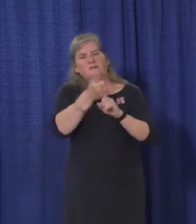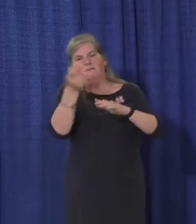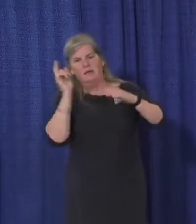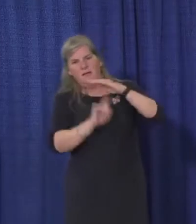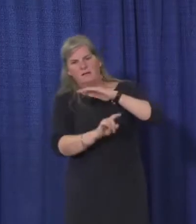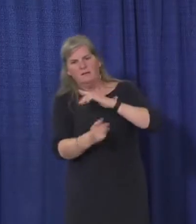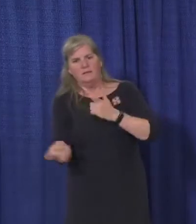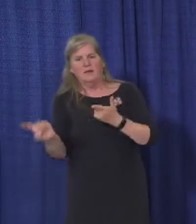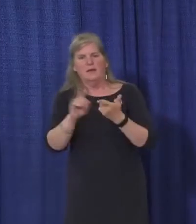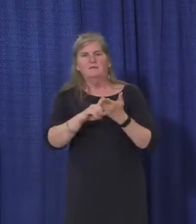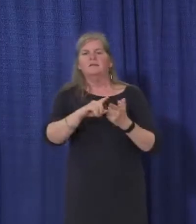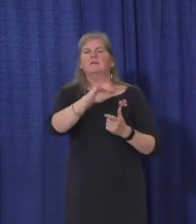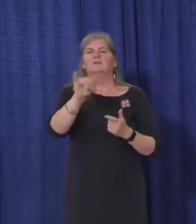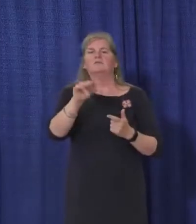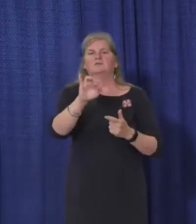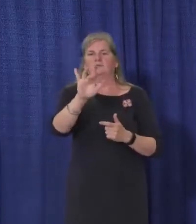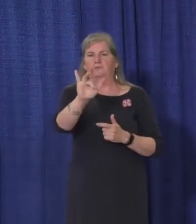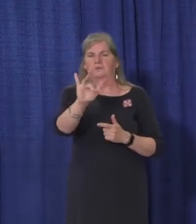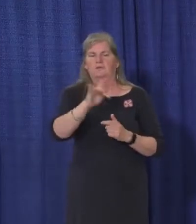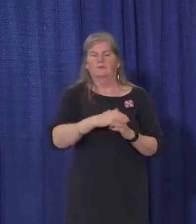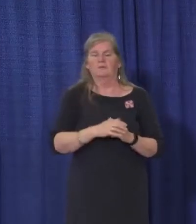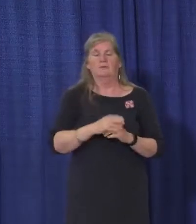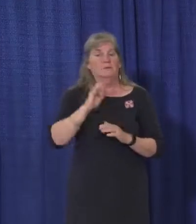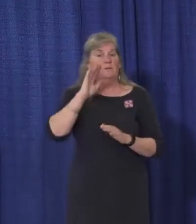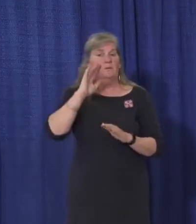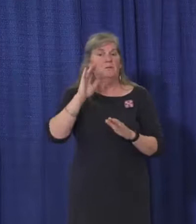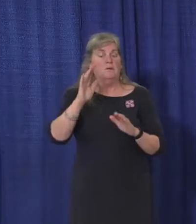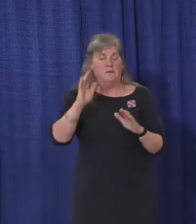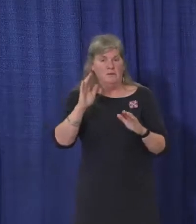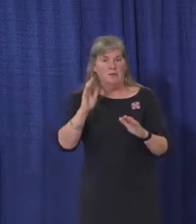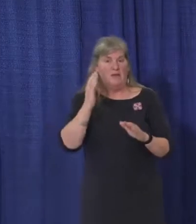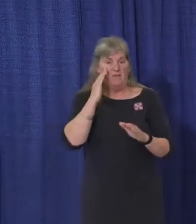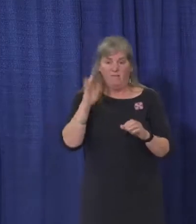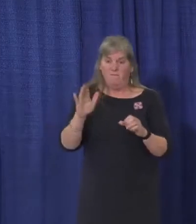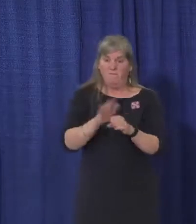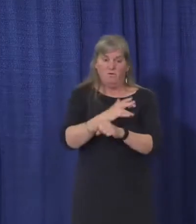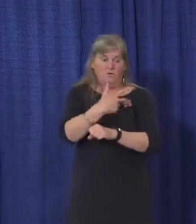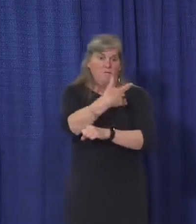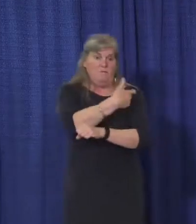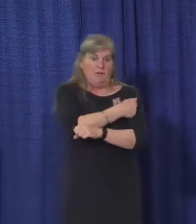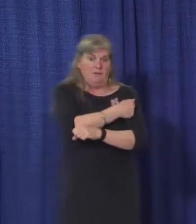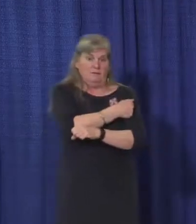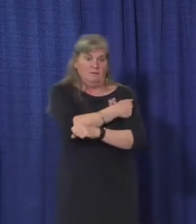isolate until June 25th. If you are fully vaccinated you